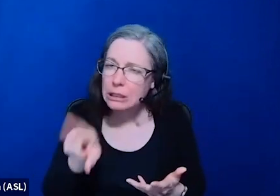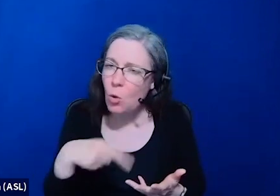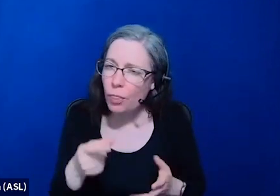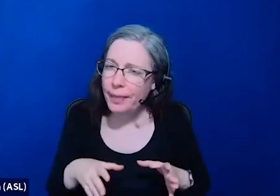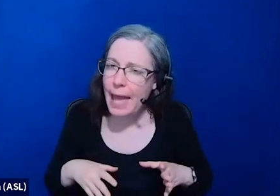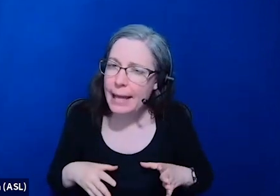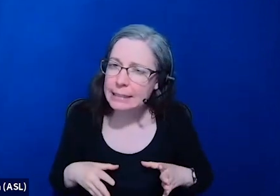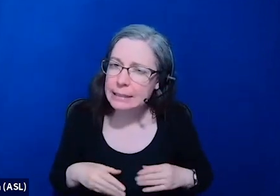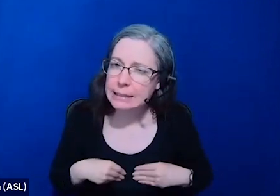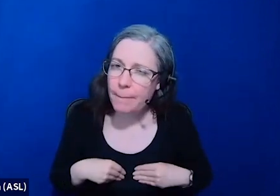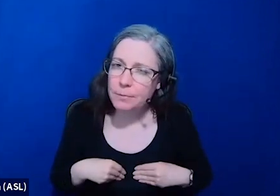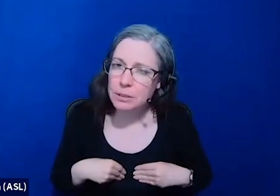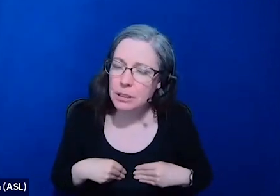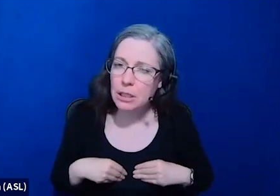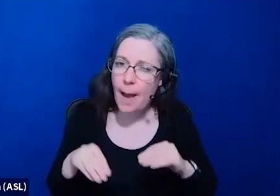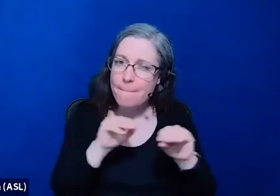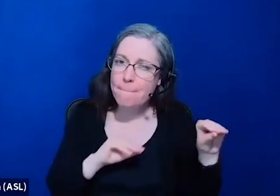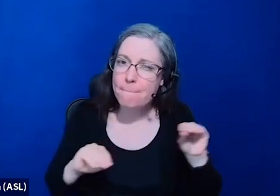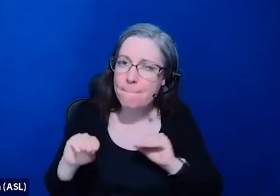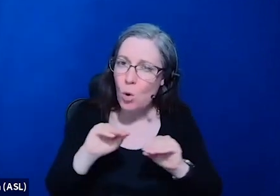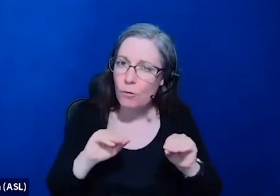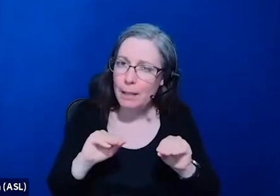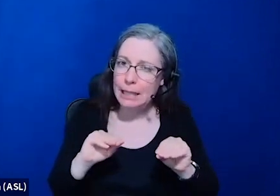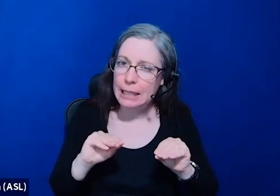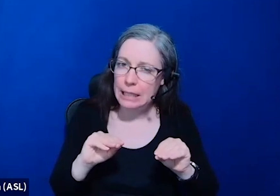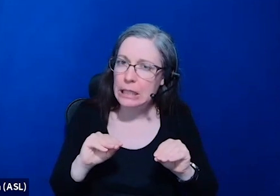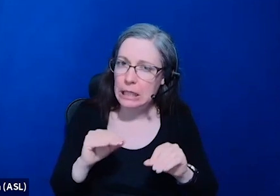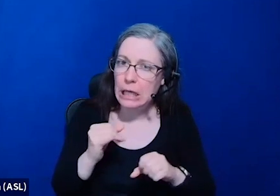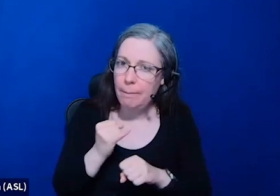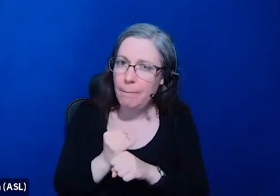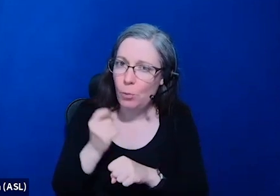I'm very grateful to Sherry for sharing her misgivings